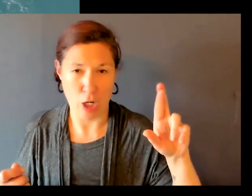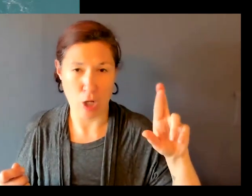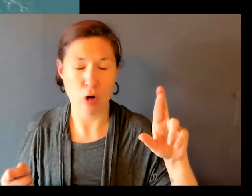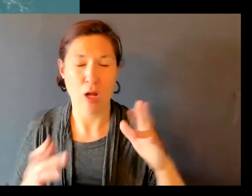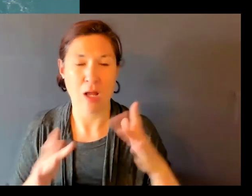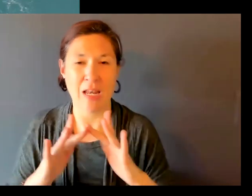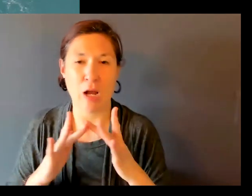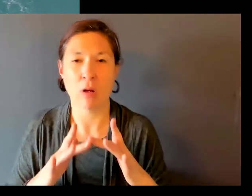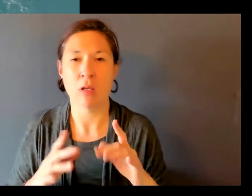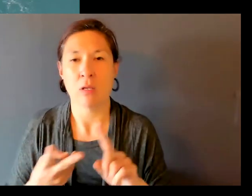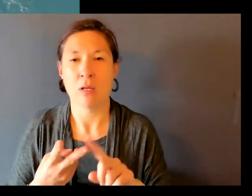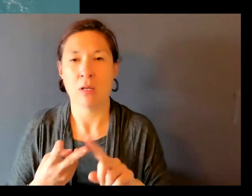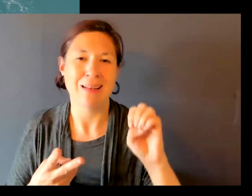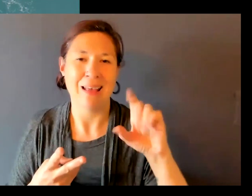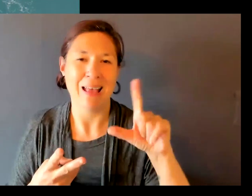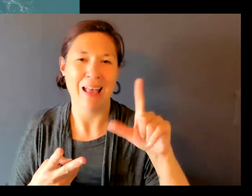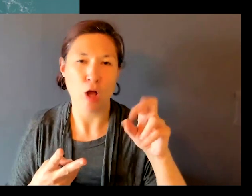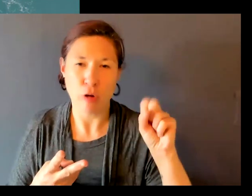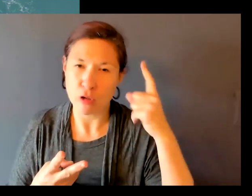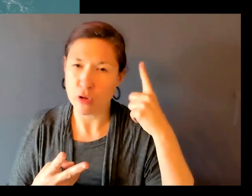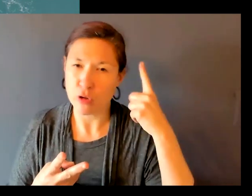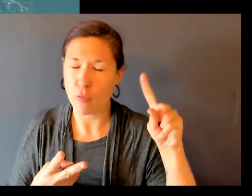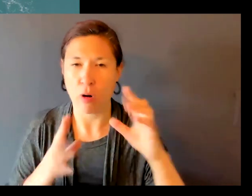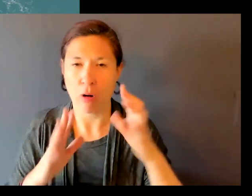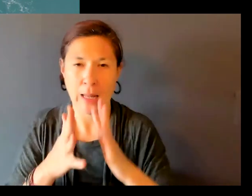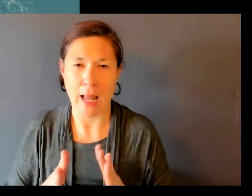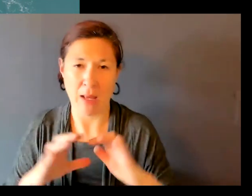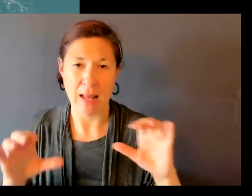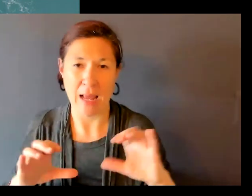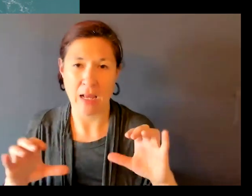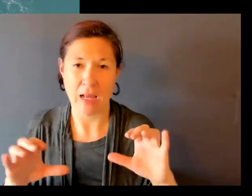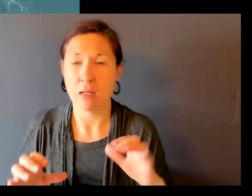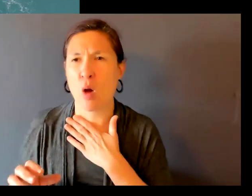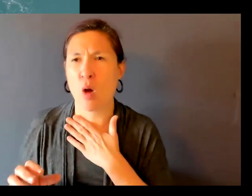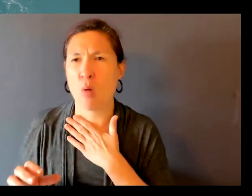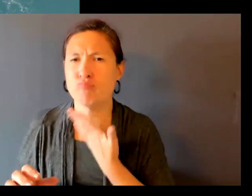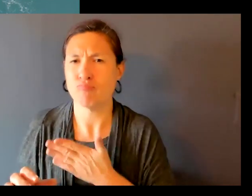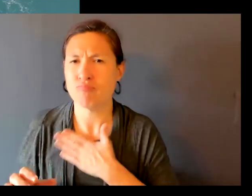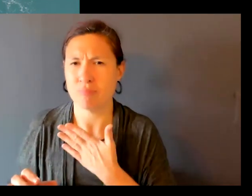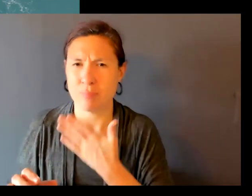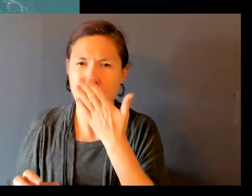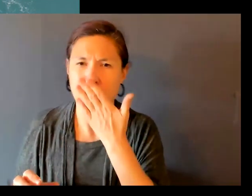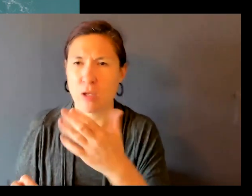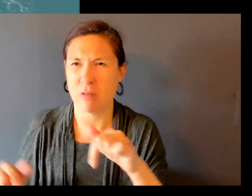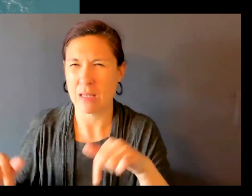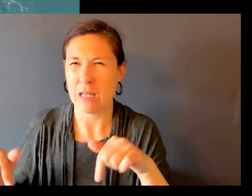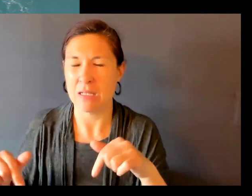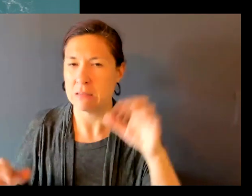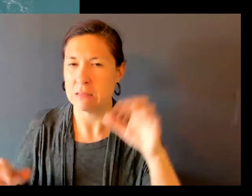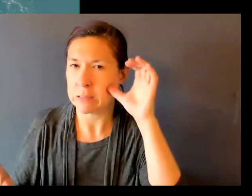: Thank you, Marcy.